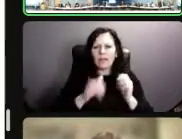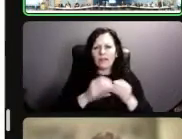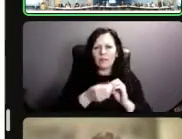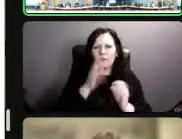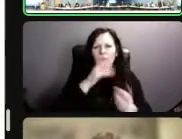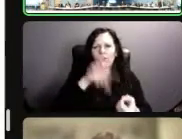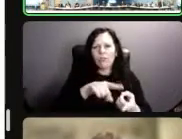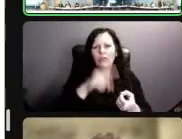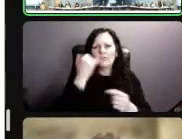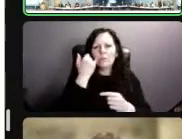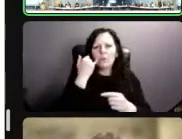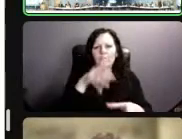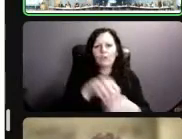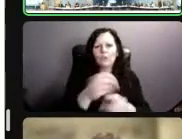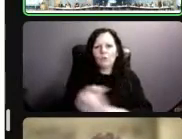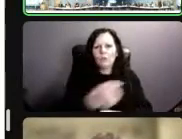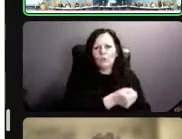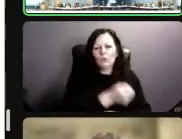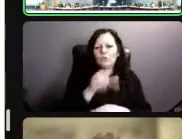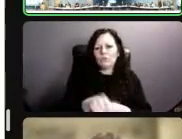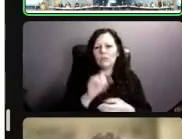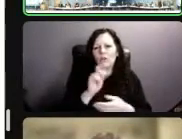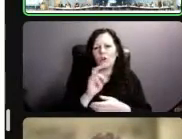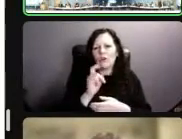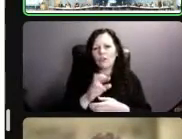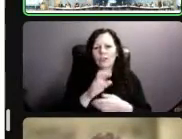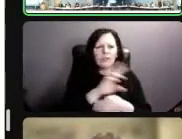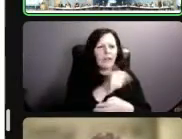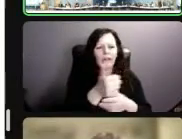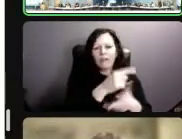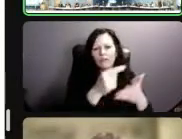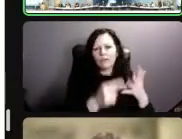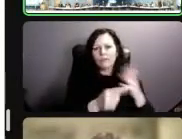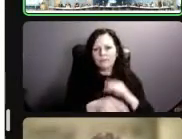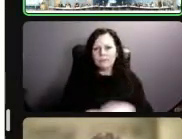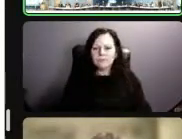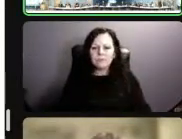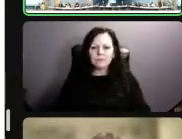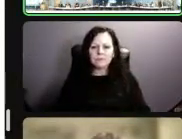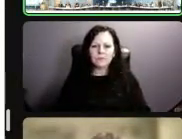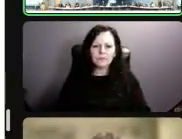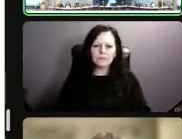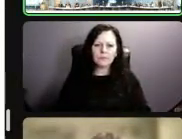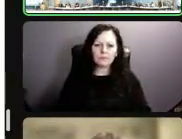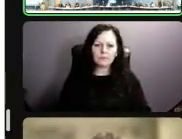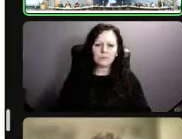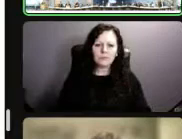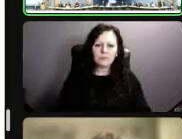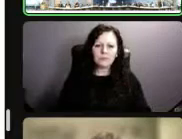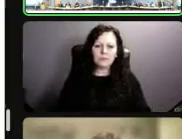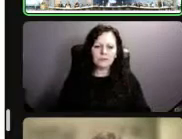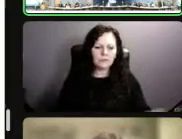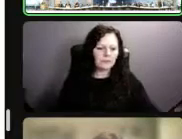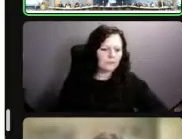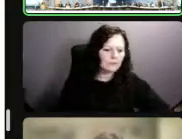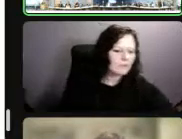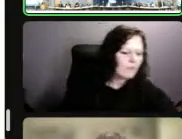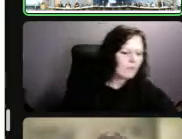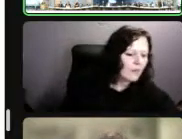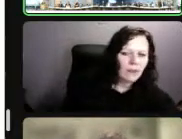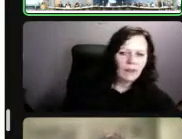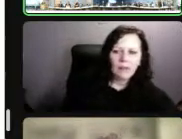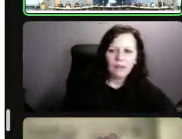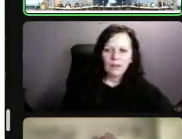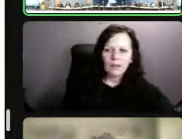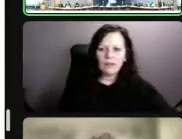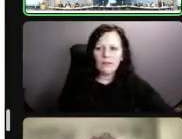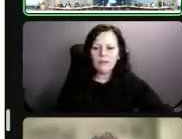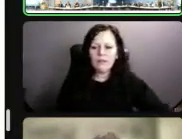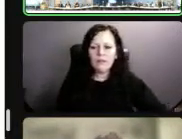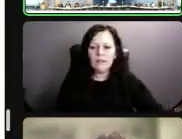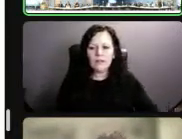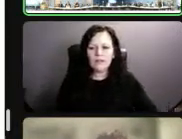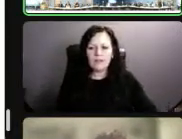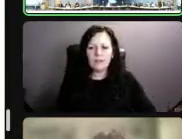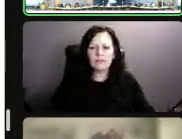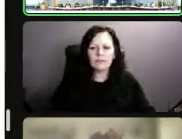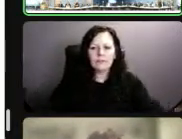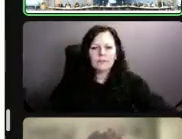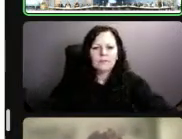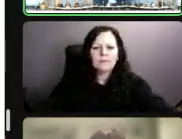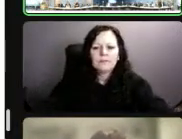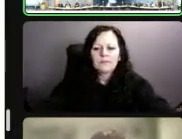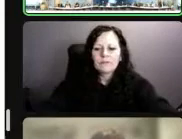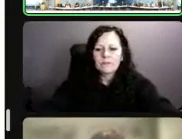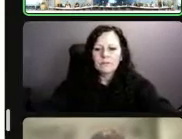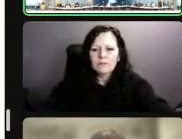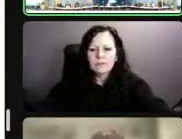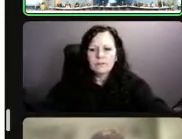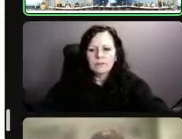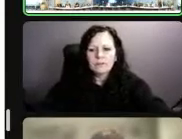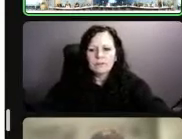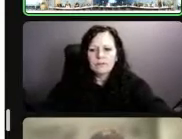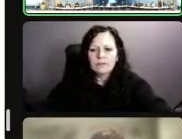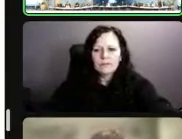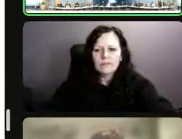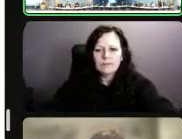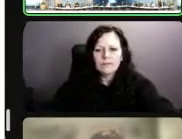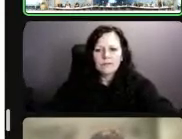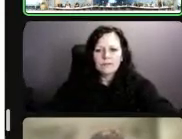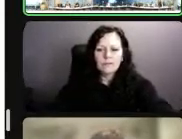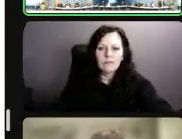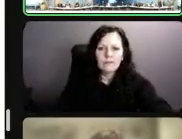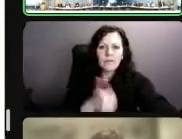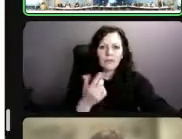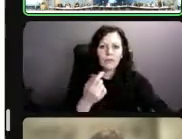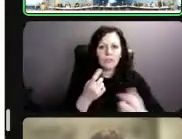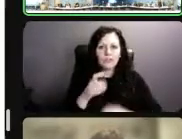DEPARTMENT SO I THINK IT WOULD